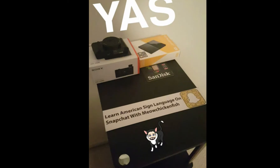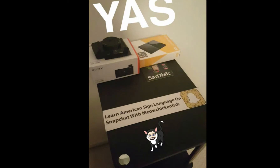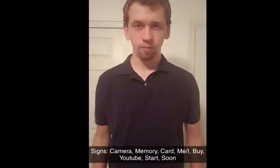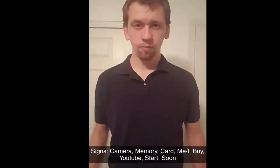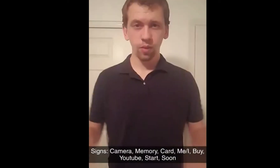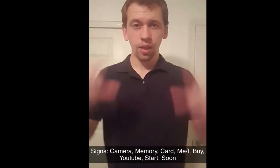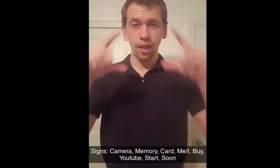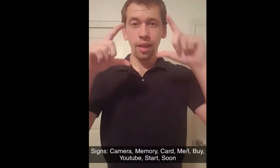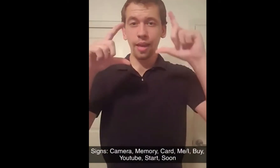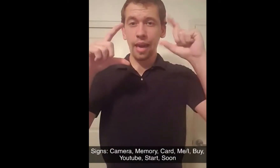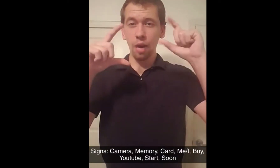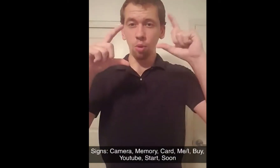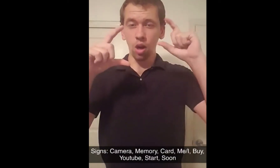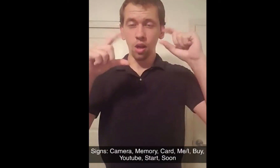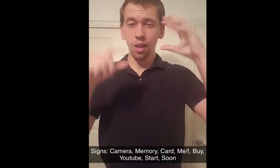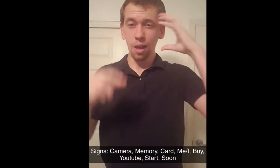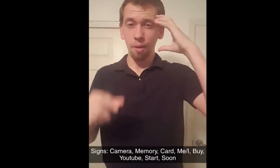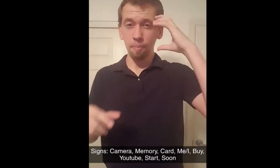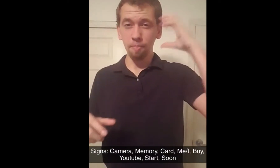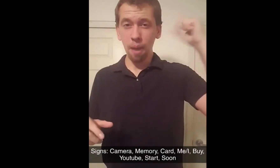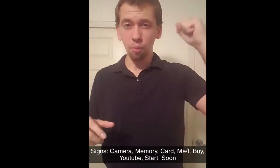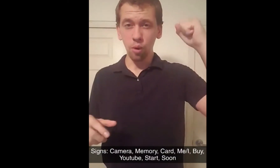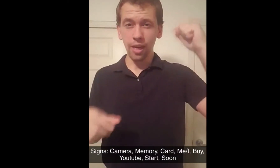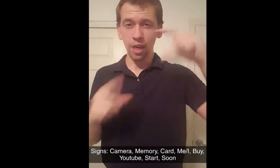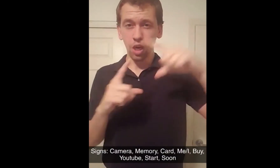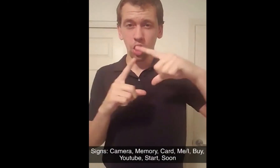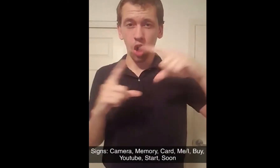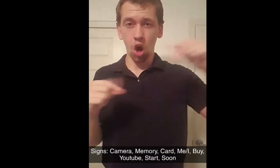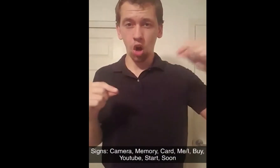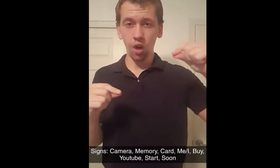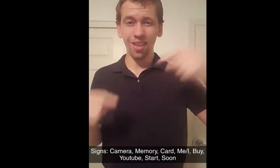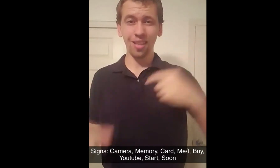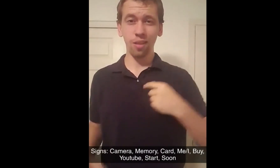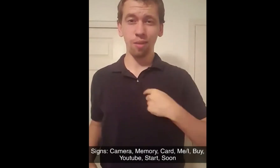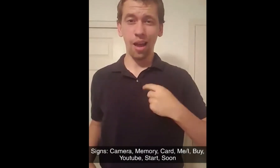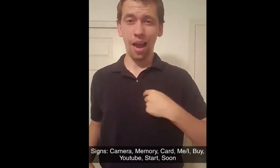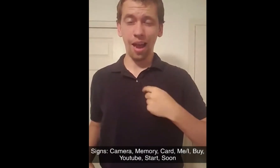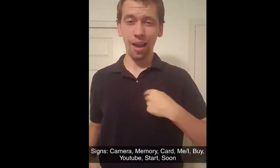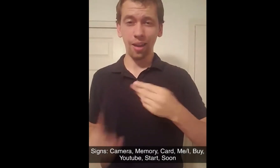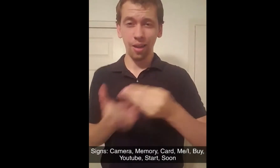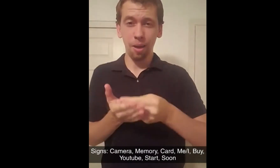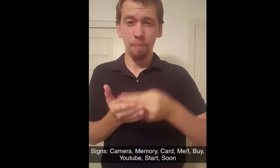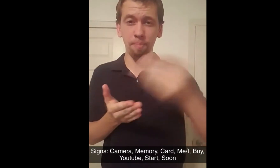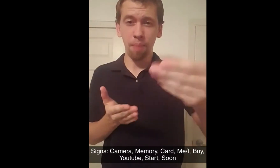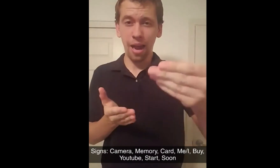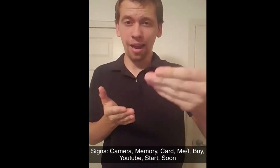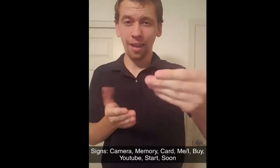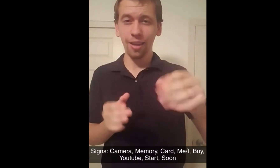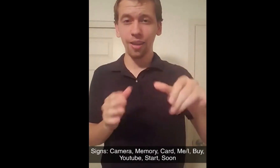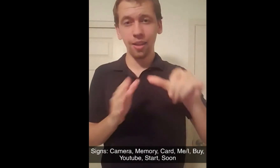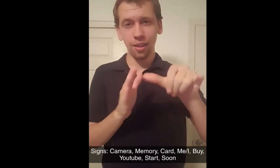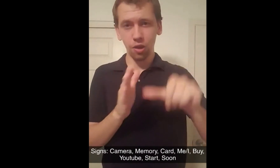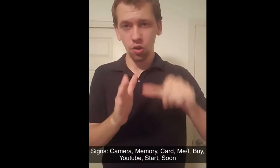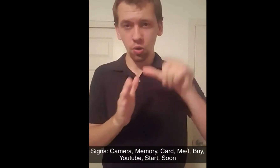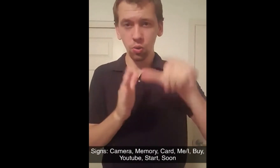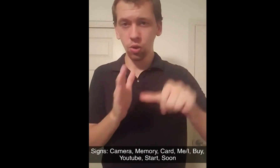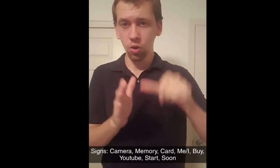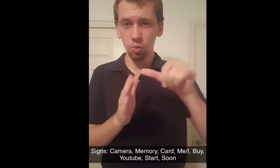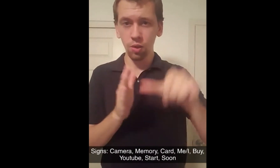access to sign language classes, so my snapchat is breaking the barrier between them having access to take a class.